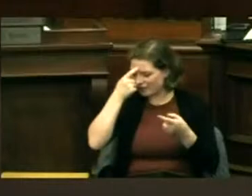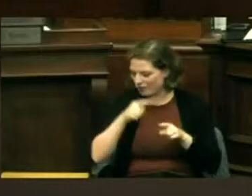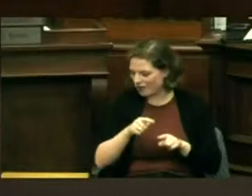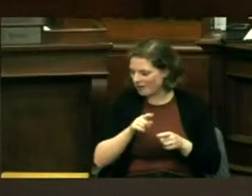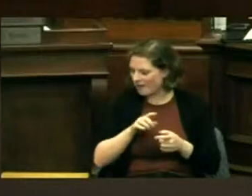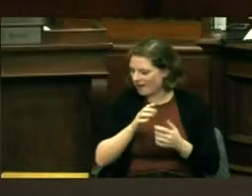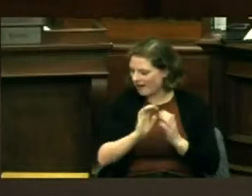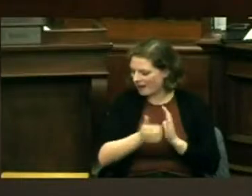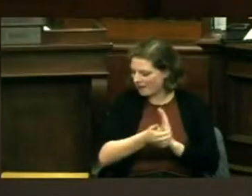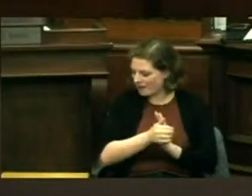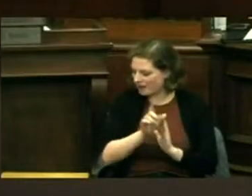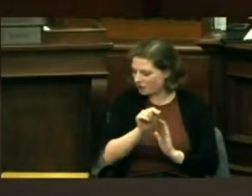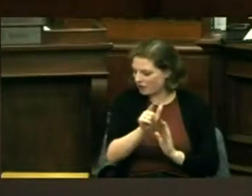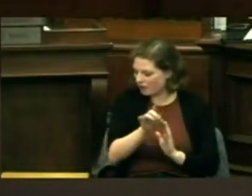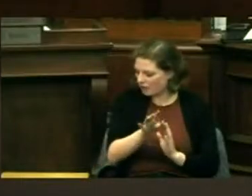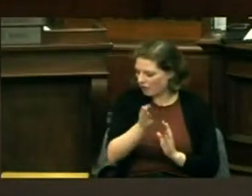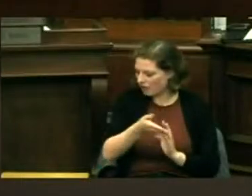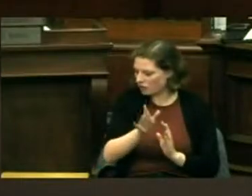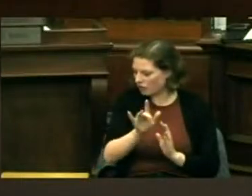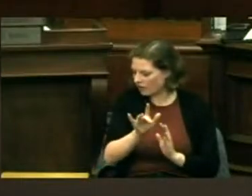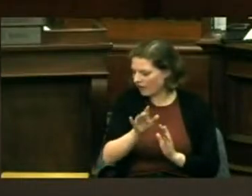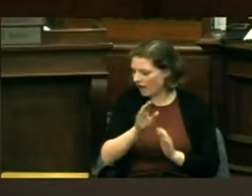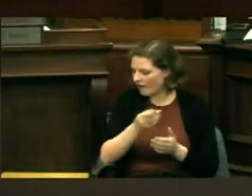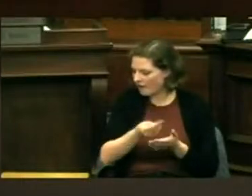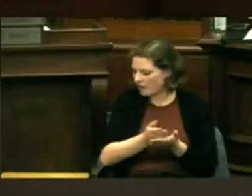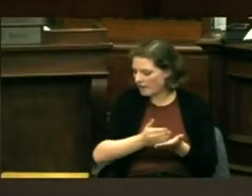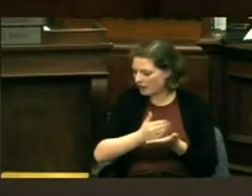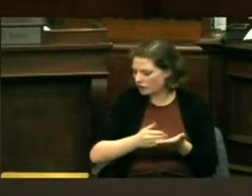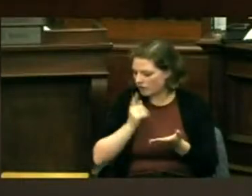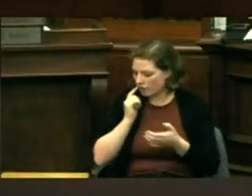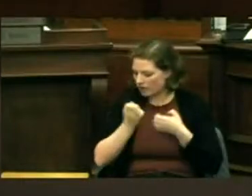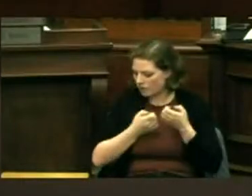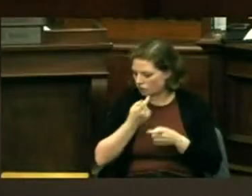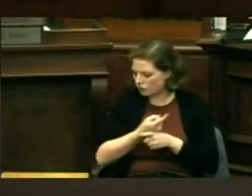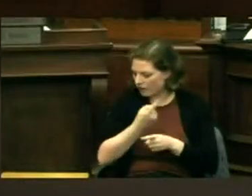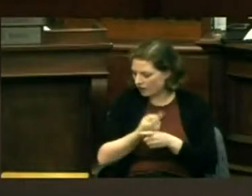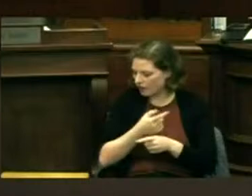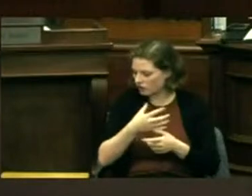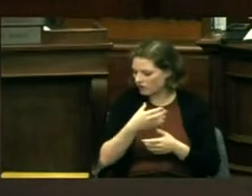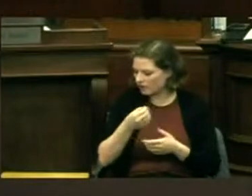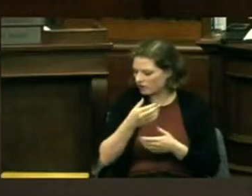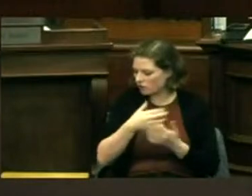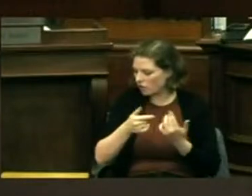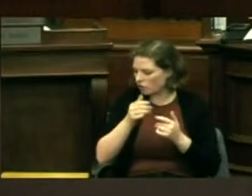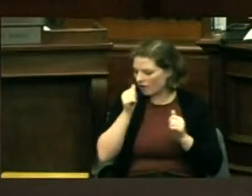Introductory number 433 authorizing the grant agreement.